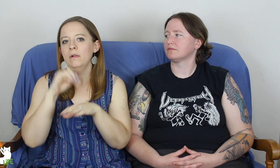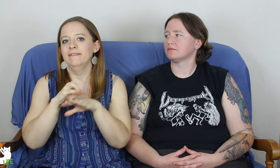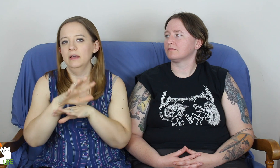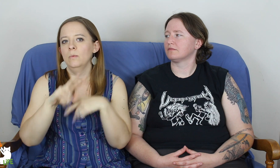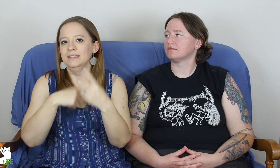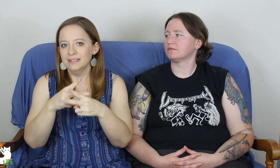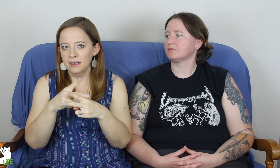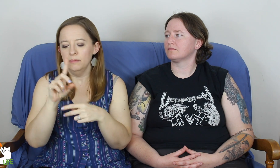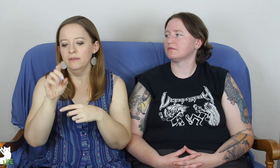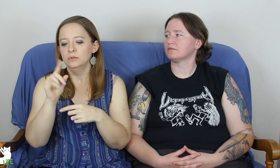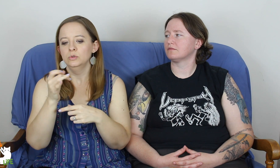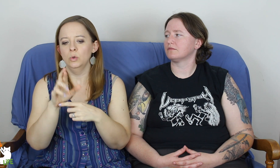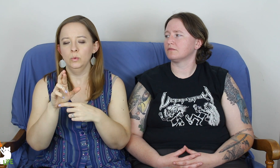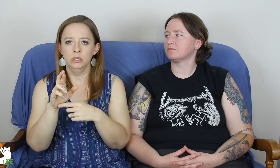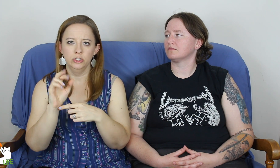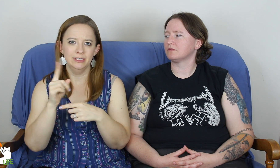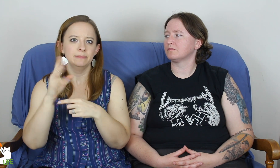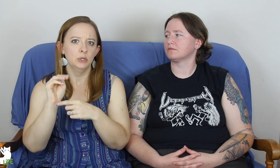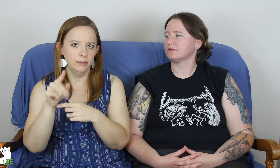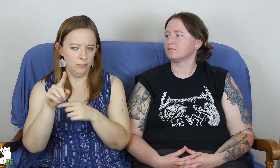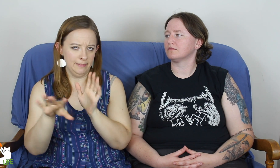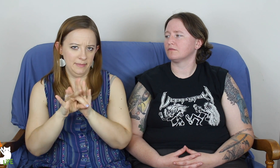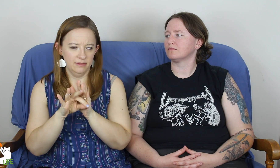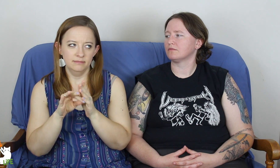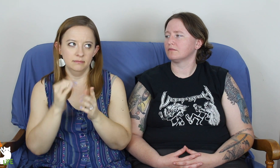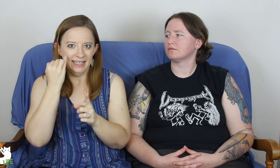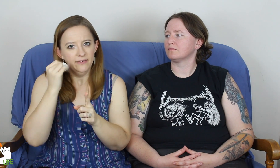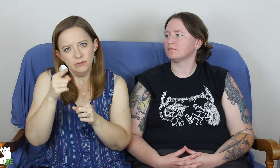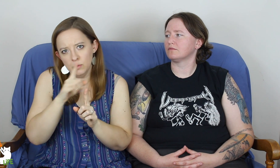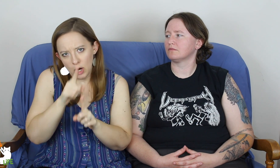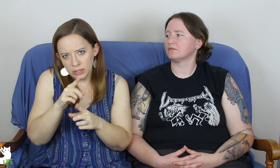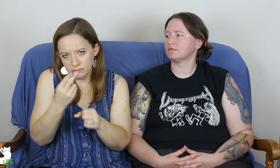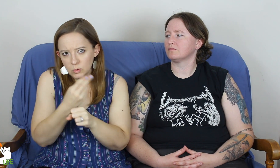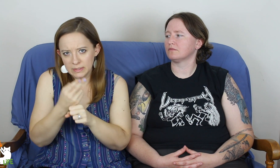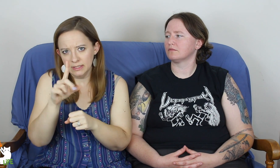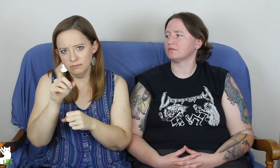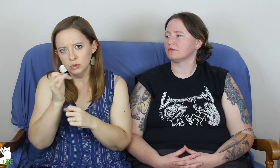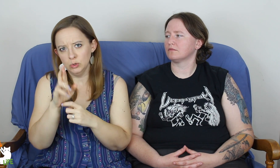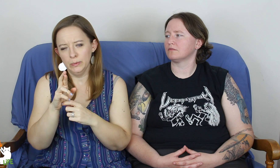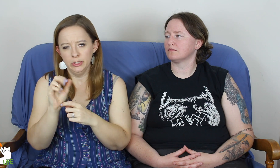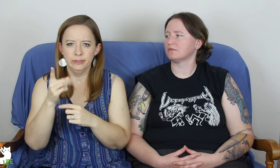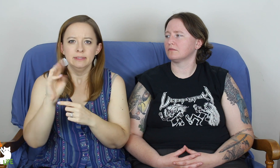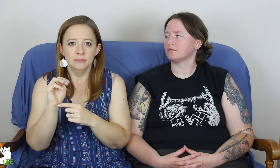That will affect what type of donor sperm you will pick, if you're going to be using donor sperm.